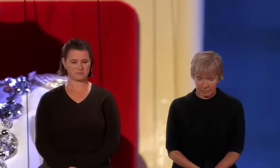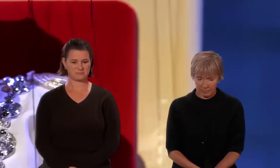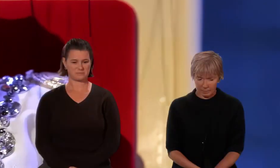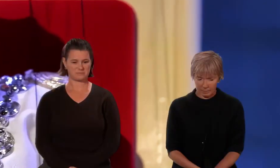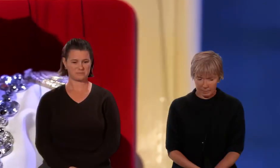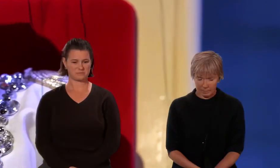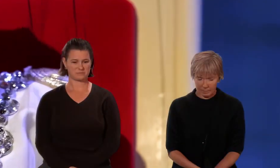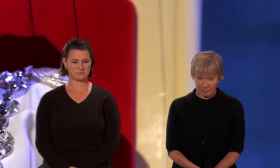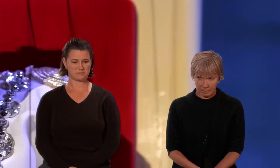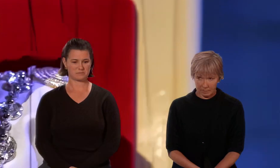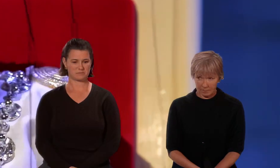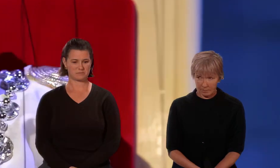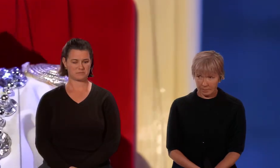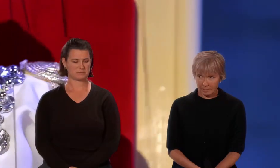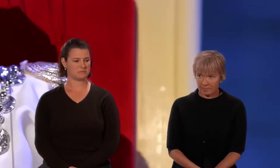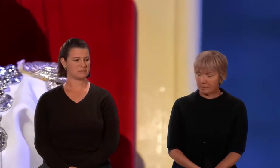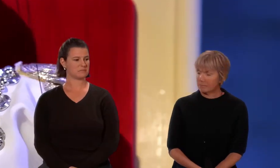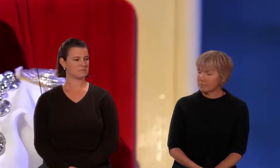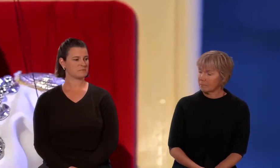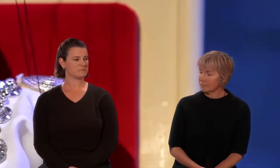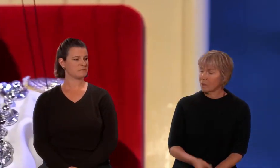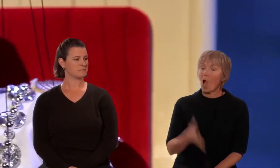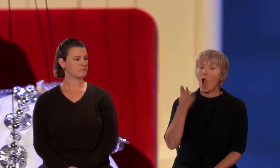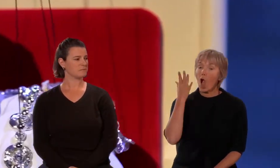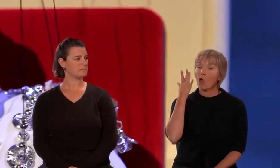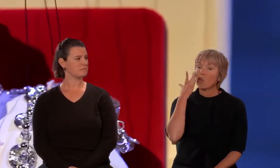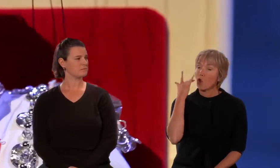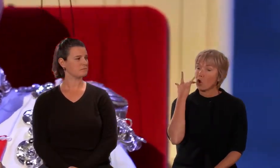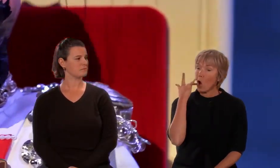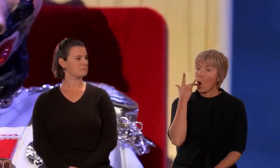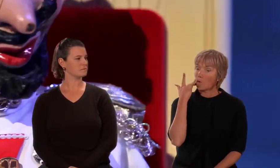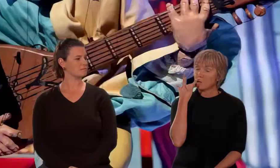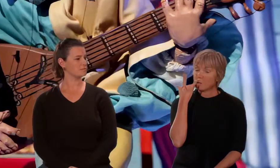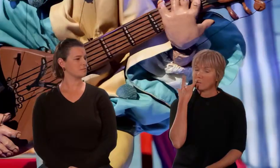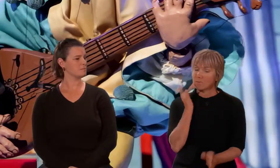[jester] Your Majesty, I had the Royal Goldsmith make a tiny, round, golden moon